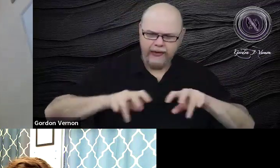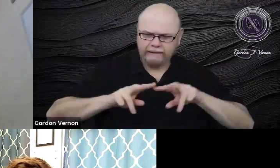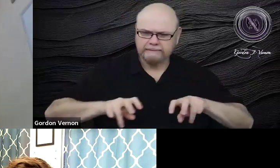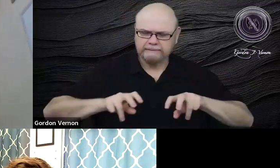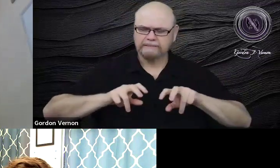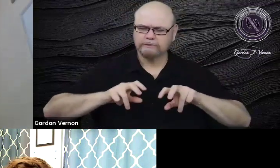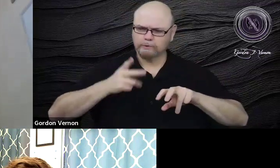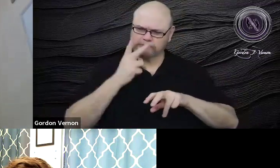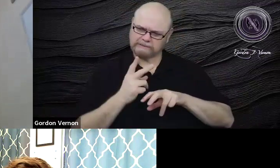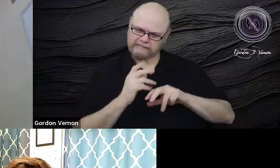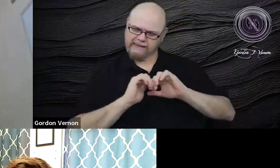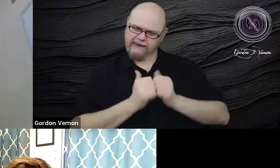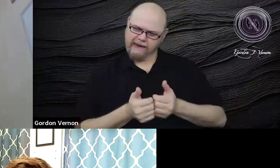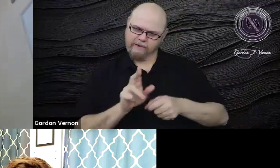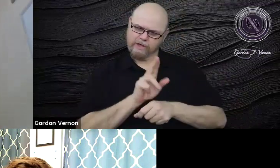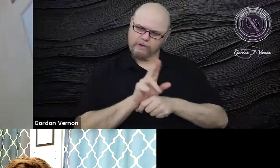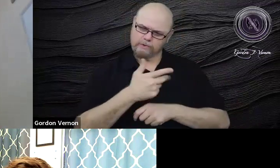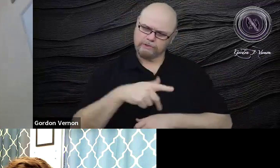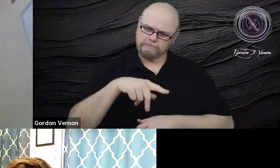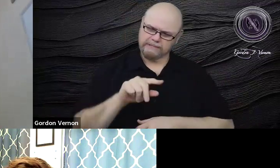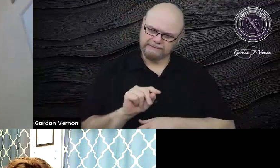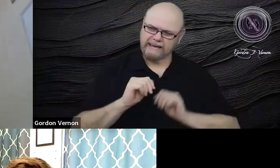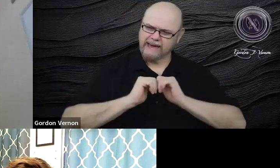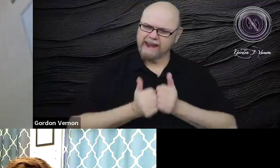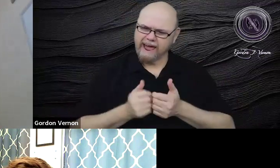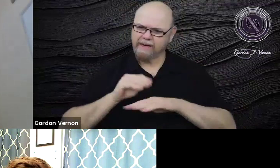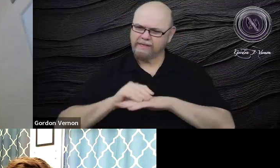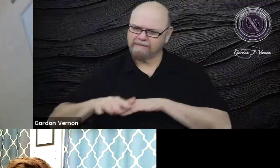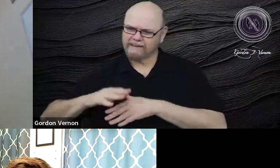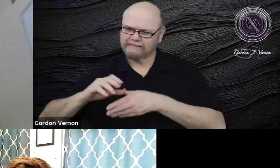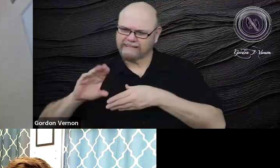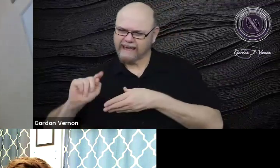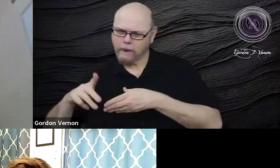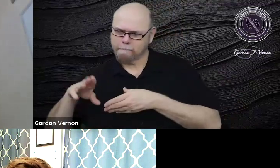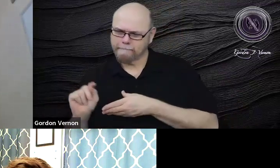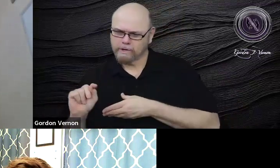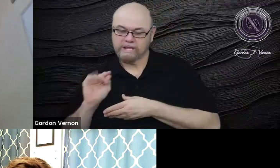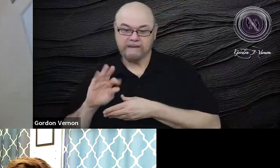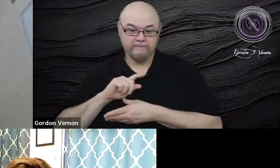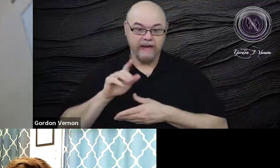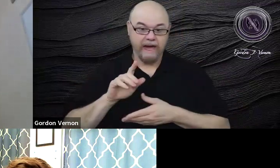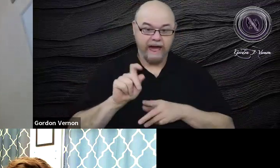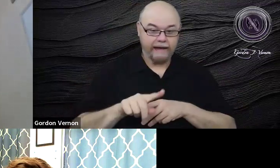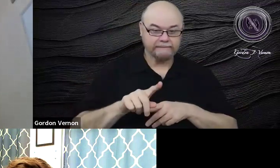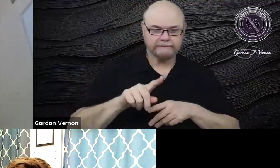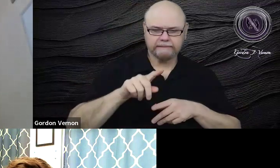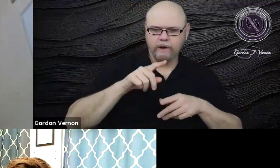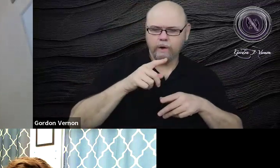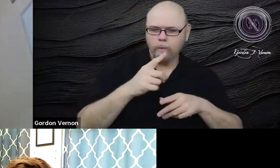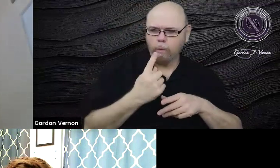and where is the distractor? And one thing that we find in our experiments, which is maybe